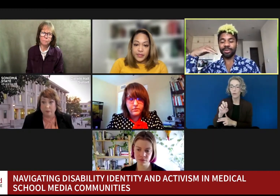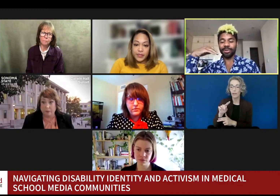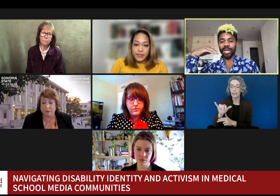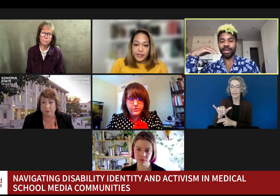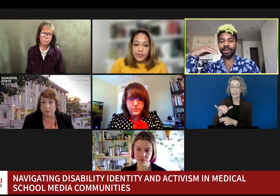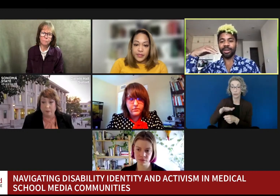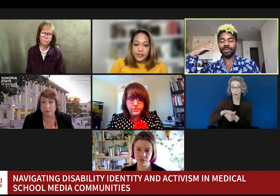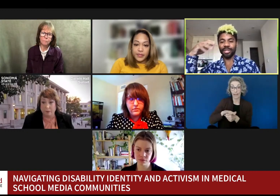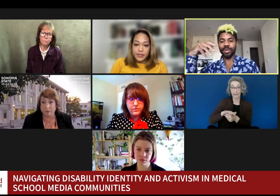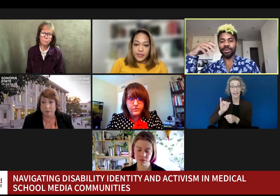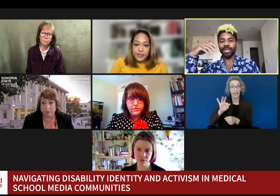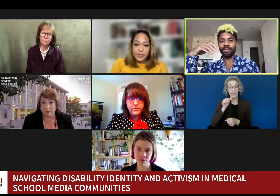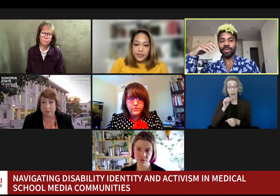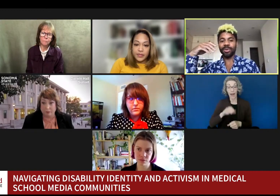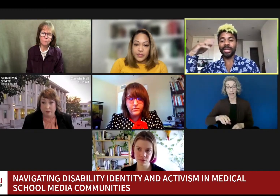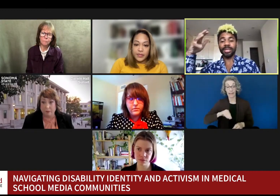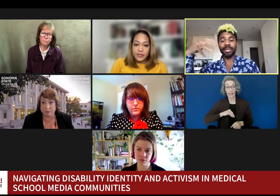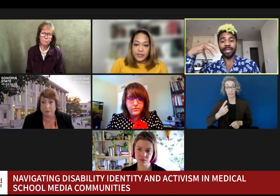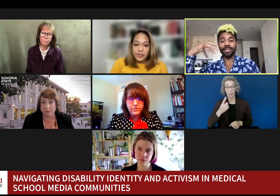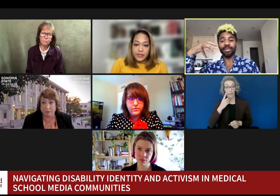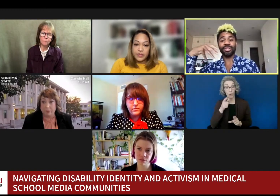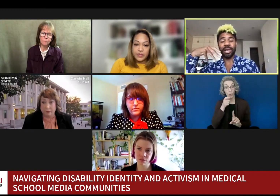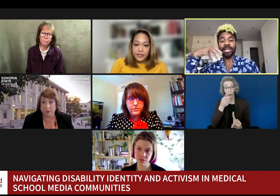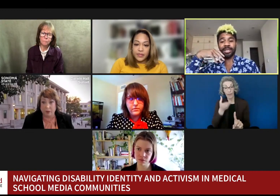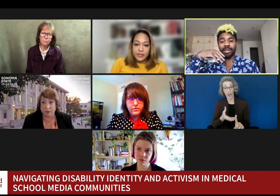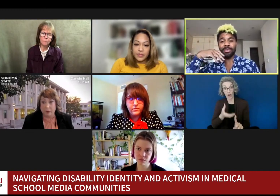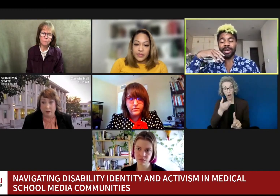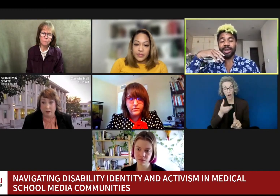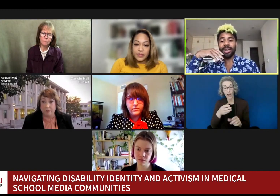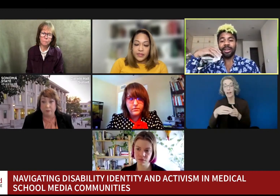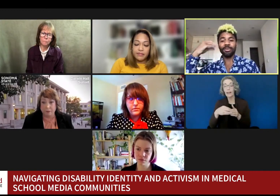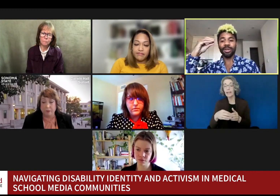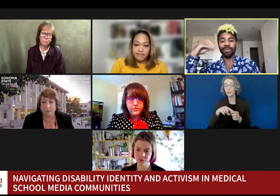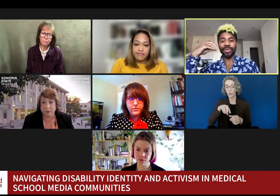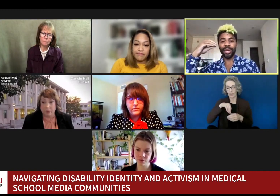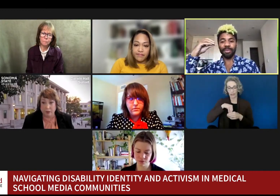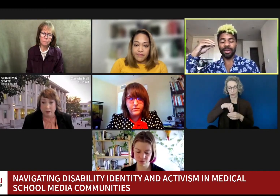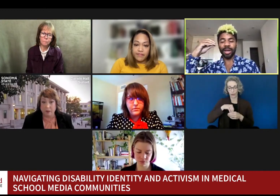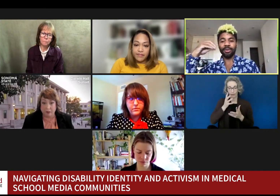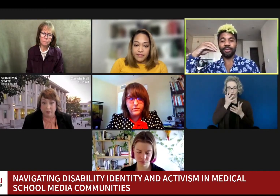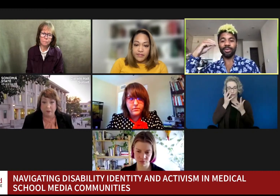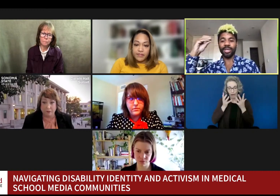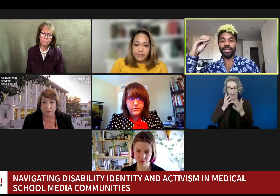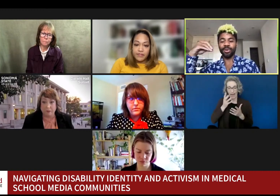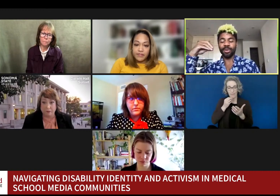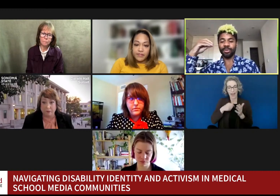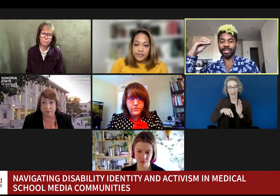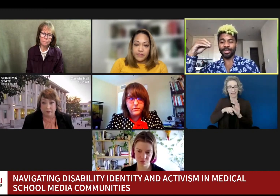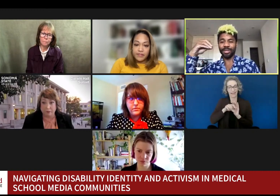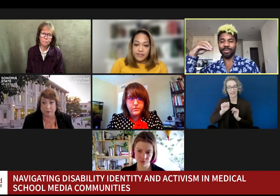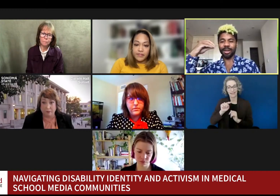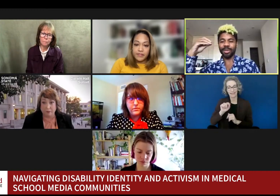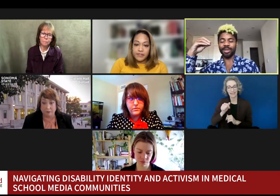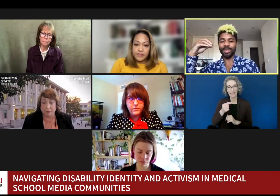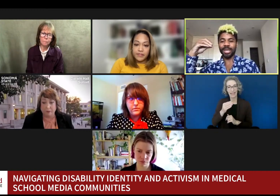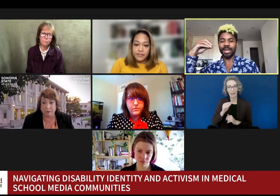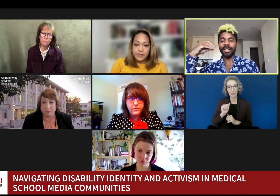are, especially minoritized people, leads to internal shame and stigma. We don't think about how what we do with professionalism and how we use it creates